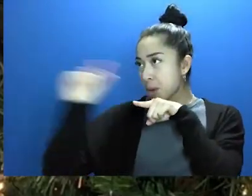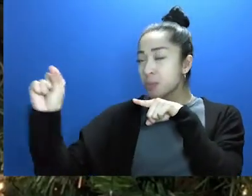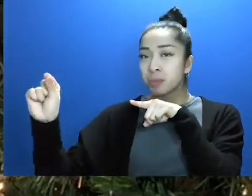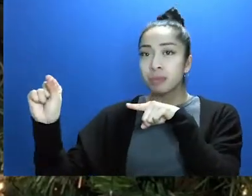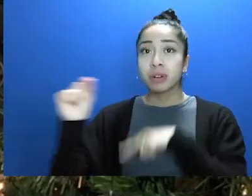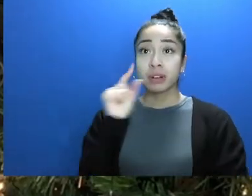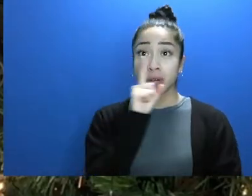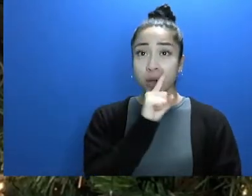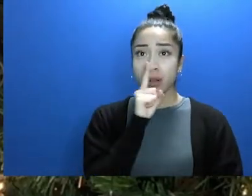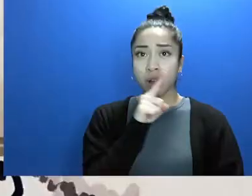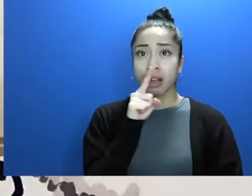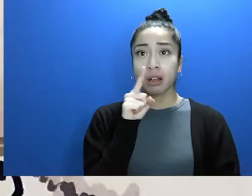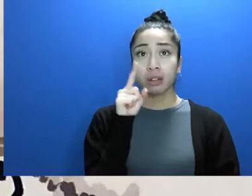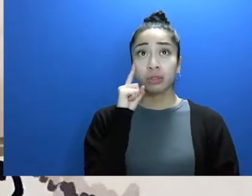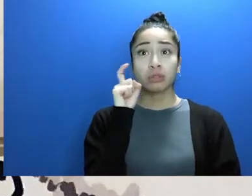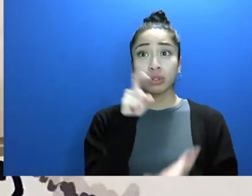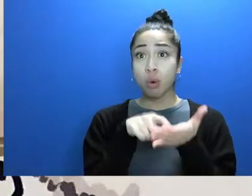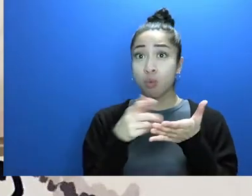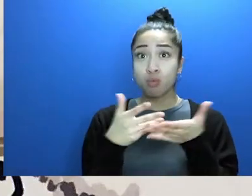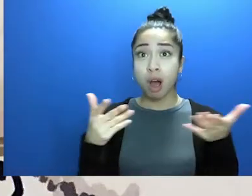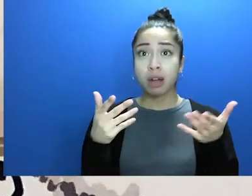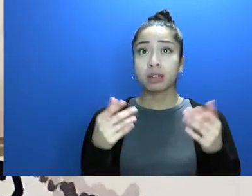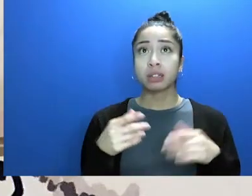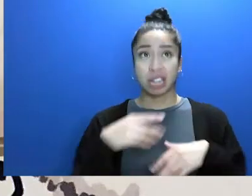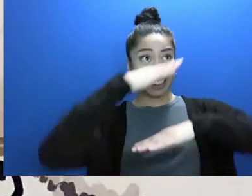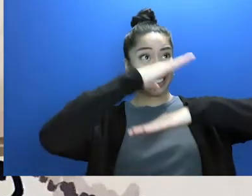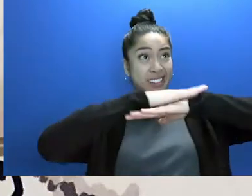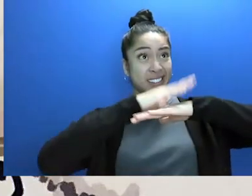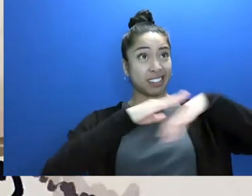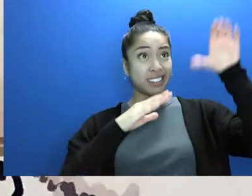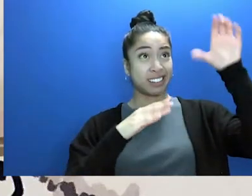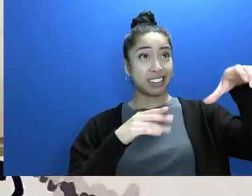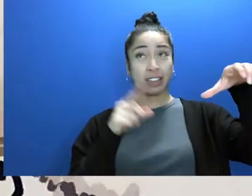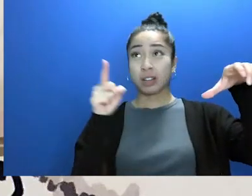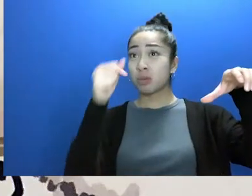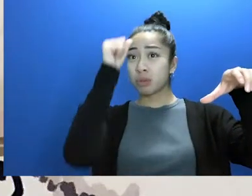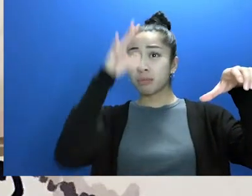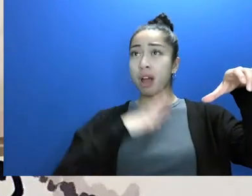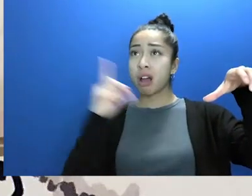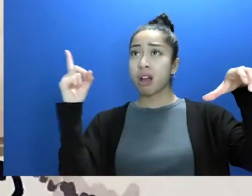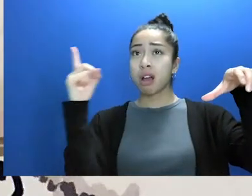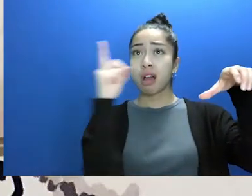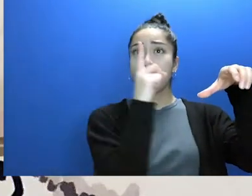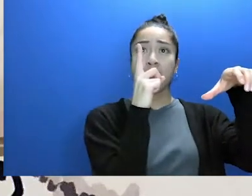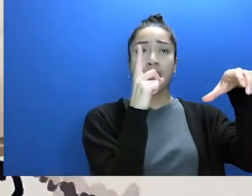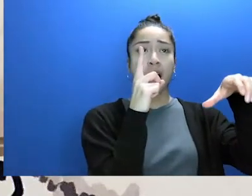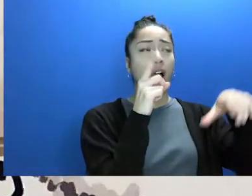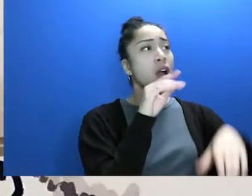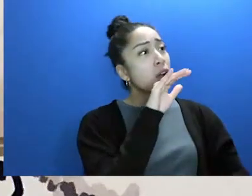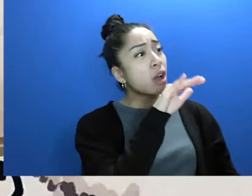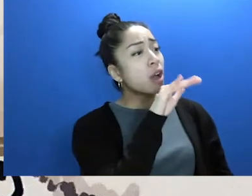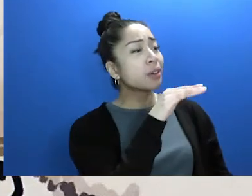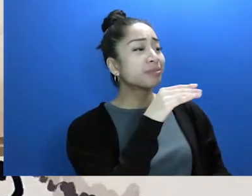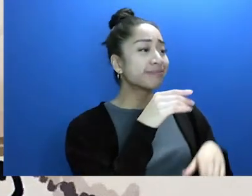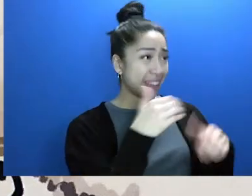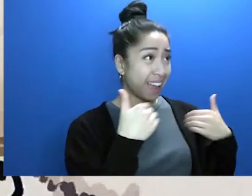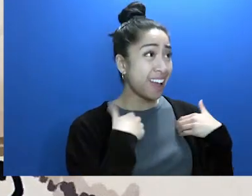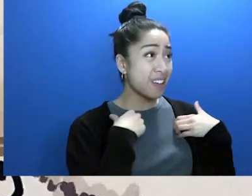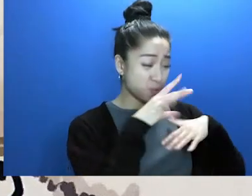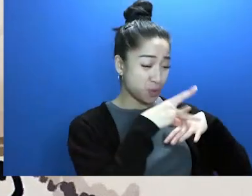sight a man at the counter so vintage and chic can you polish this ring it's a precious antique